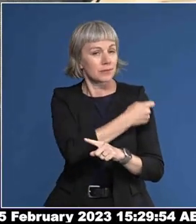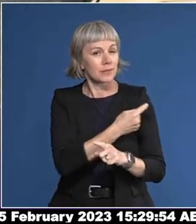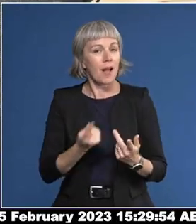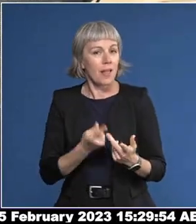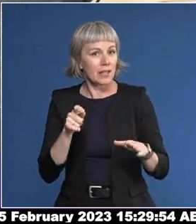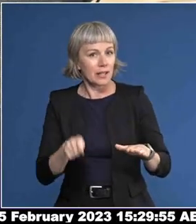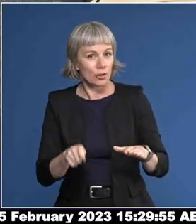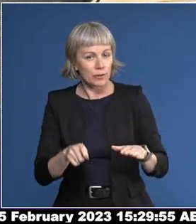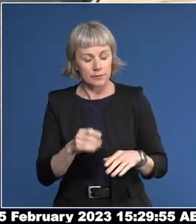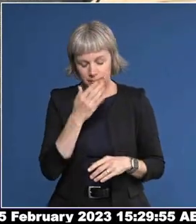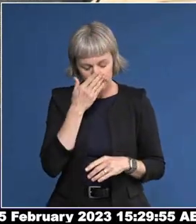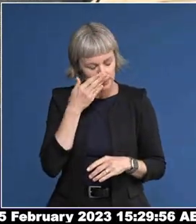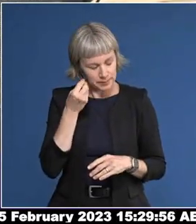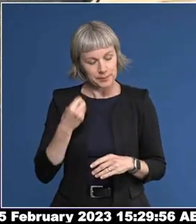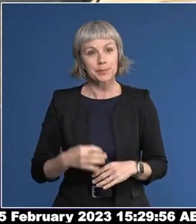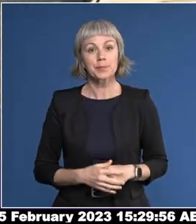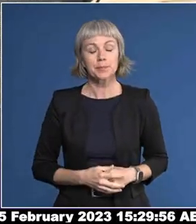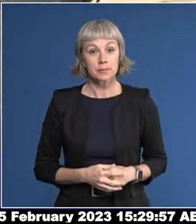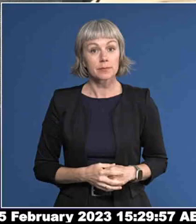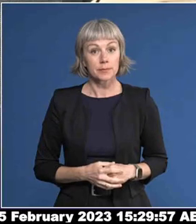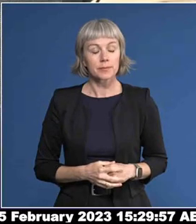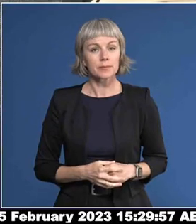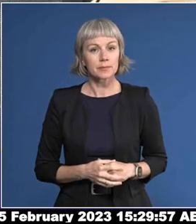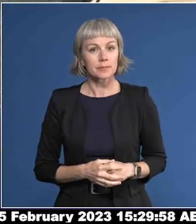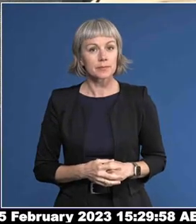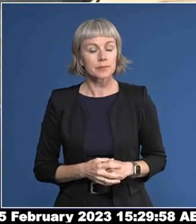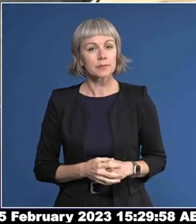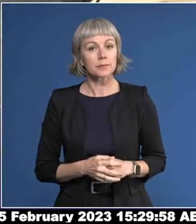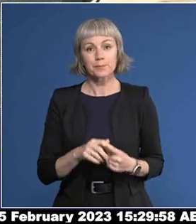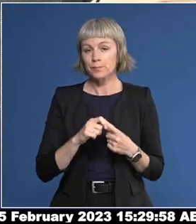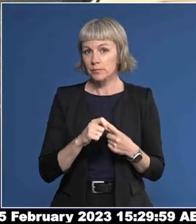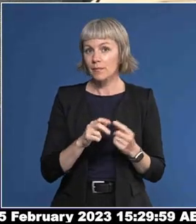And the first is your product - or NDS's product, Human Rights and You.